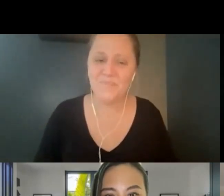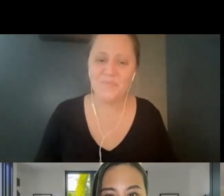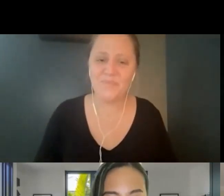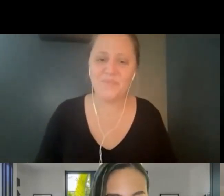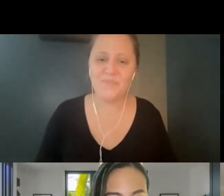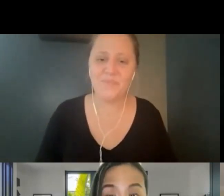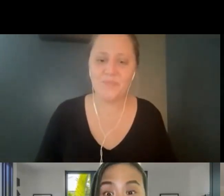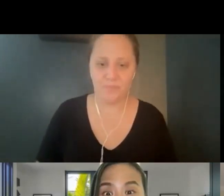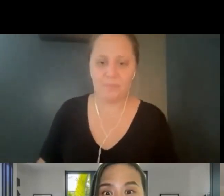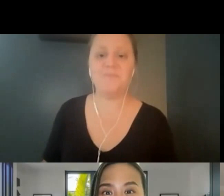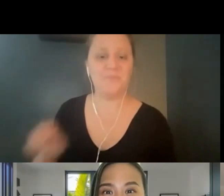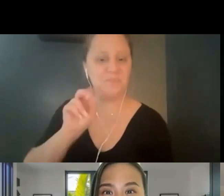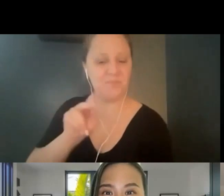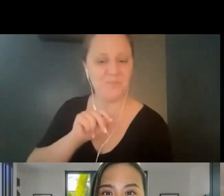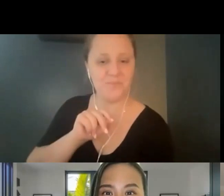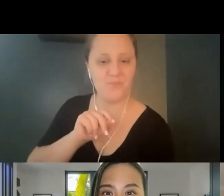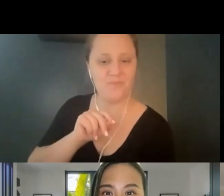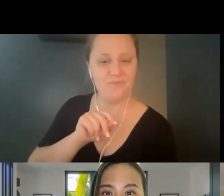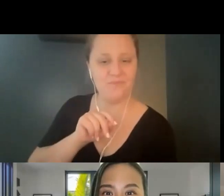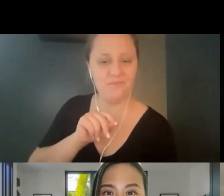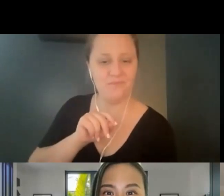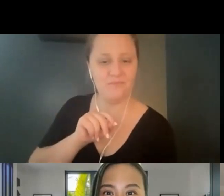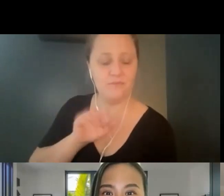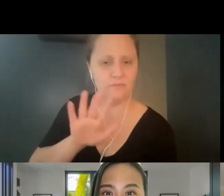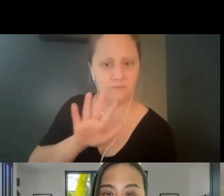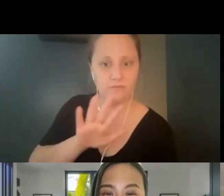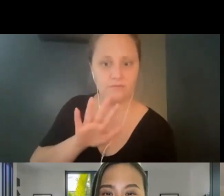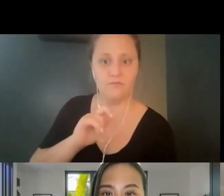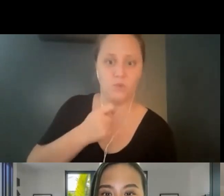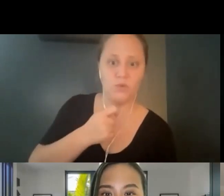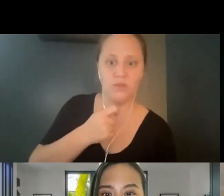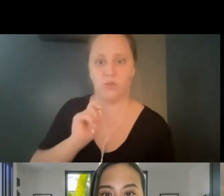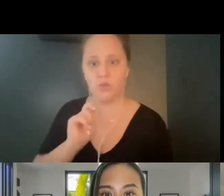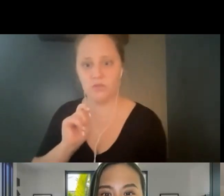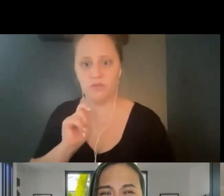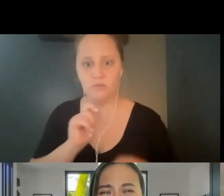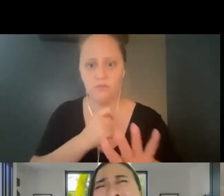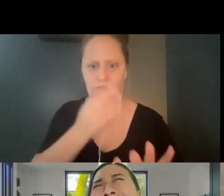You're mute again.